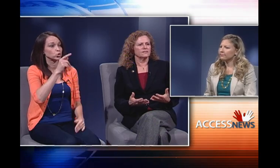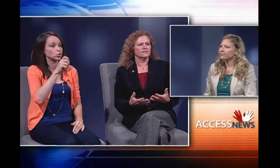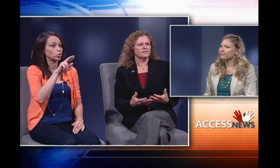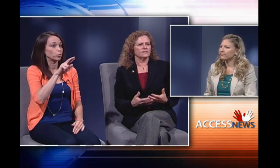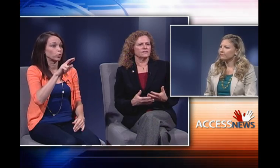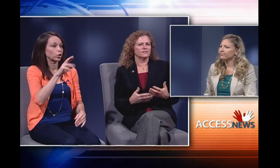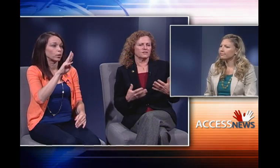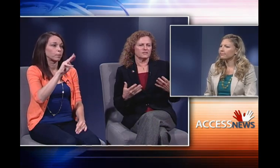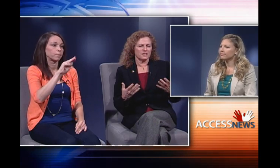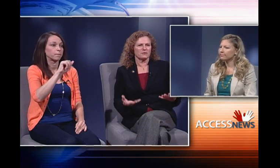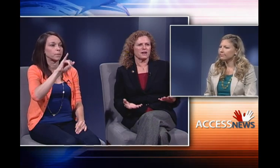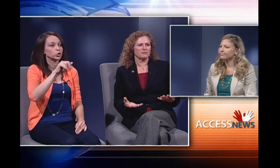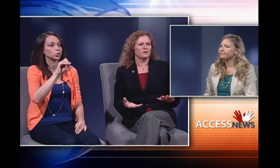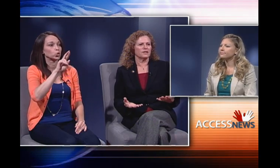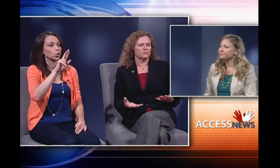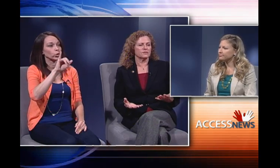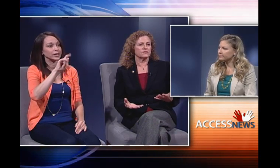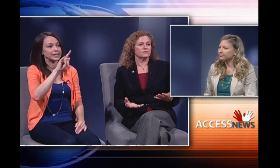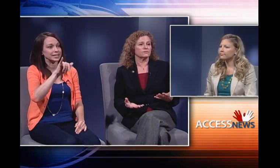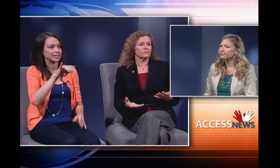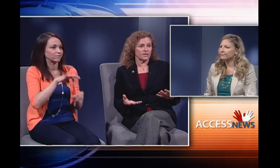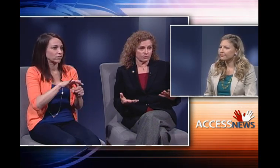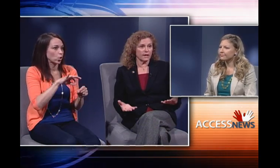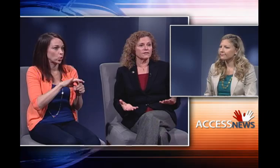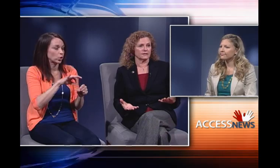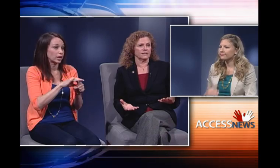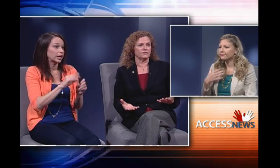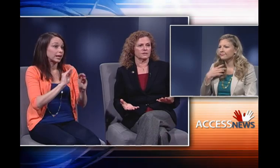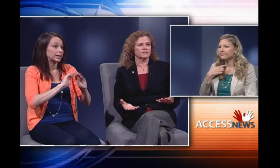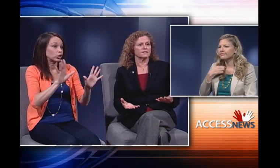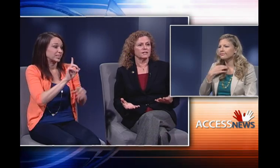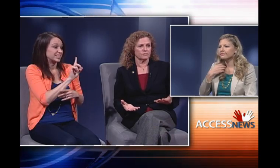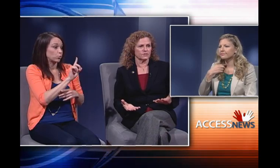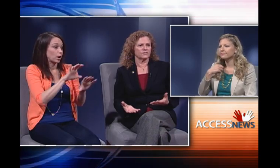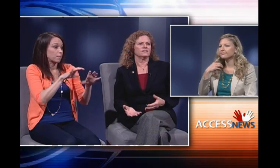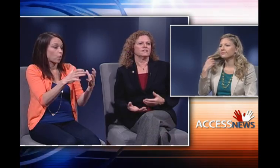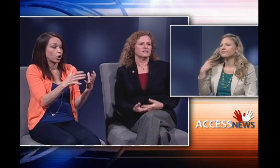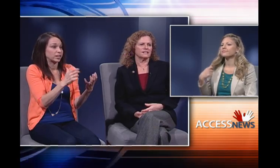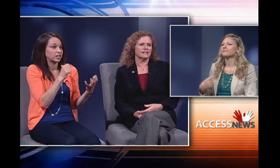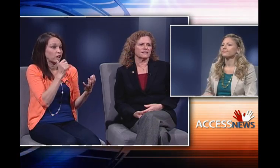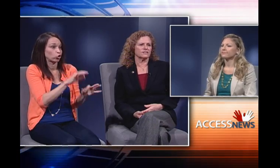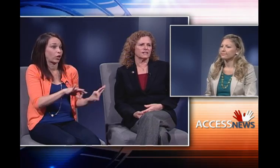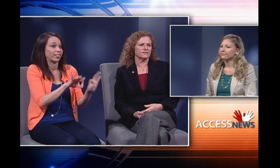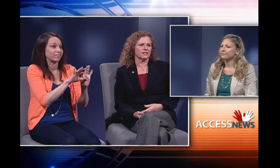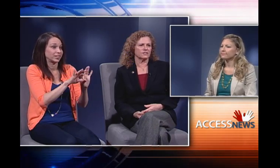the Democratic Party was irrelevant if you look at the numbers in this last legislative session.